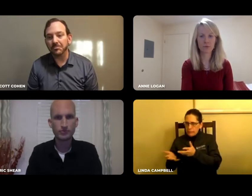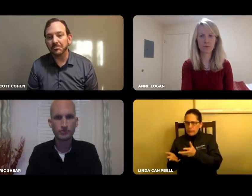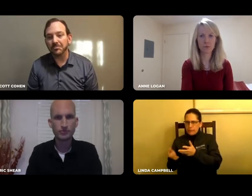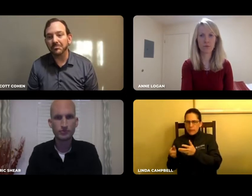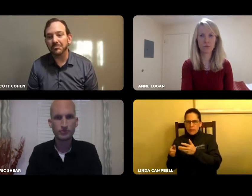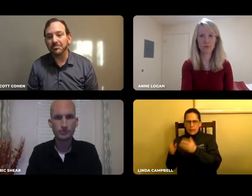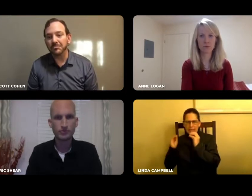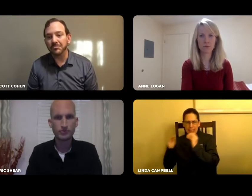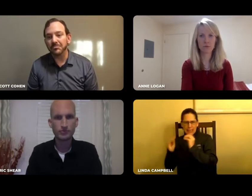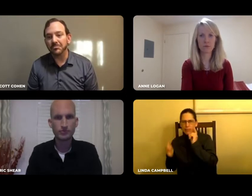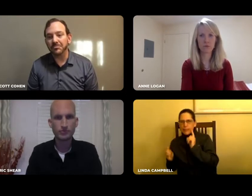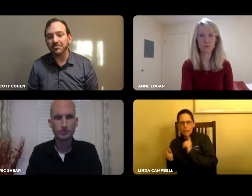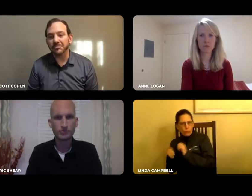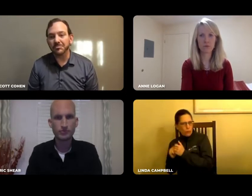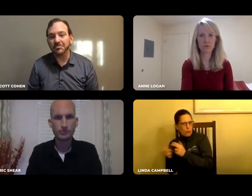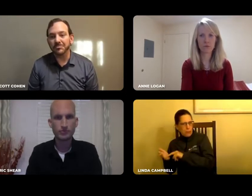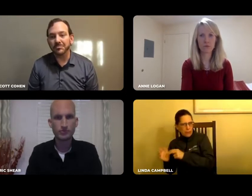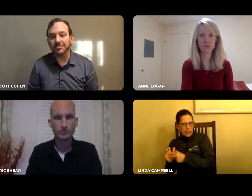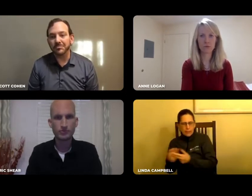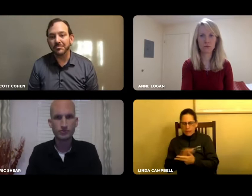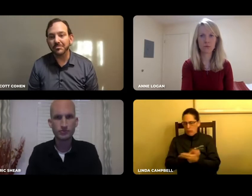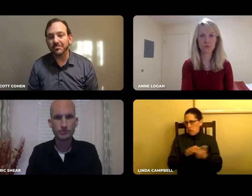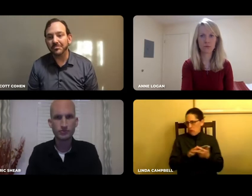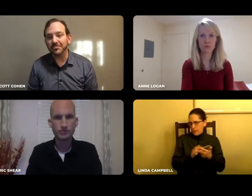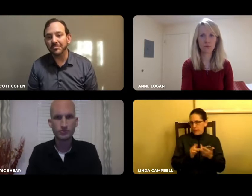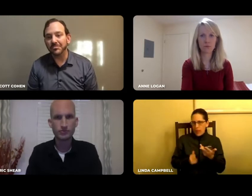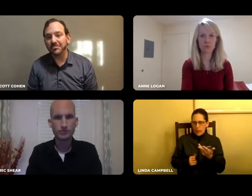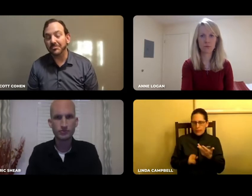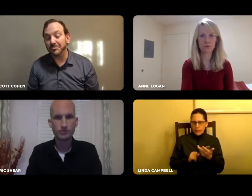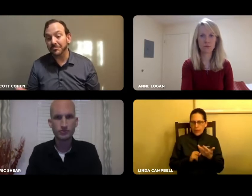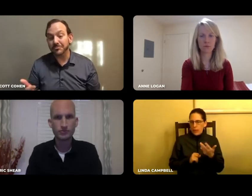I work with the Deaf community too.